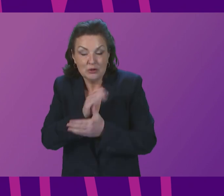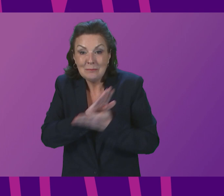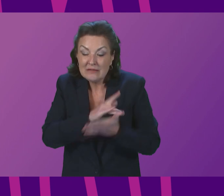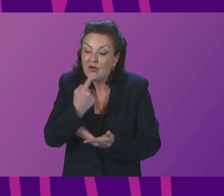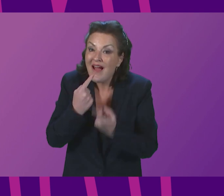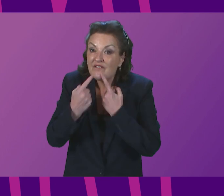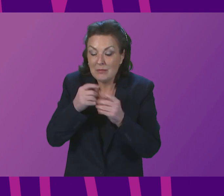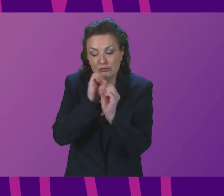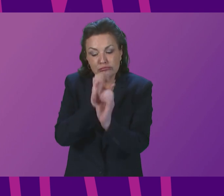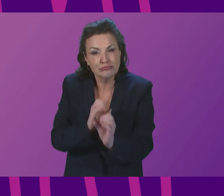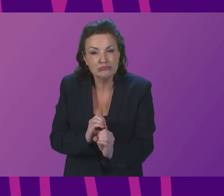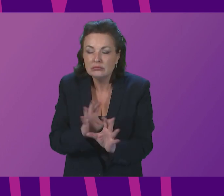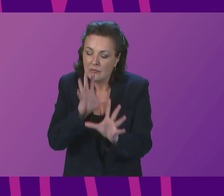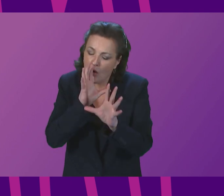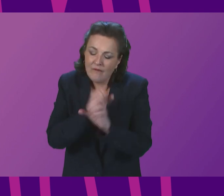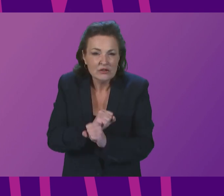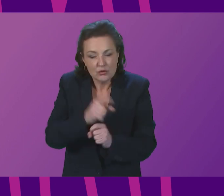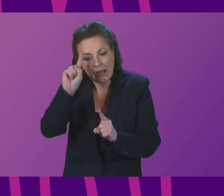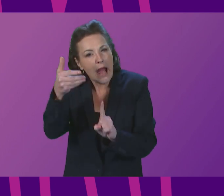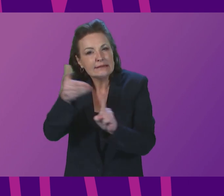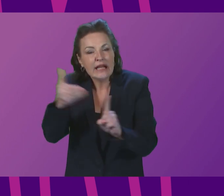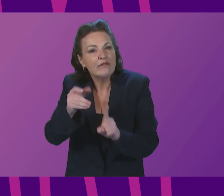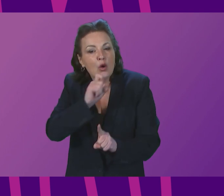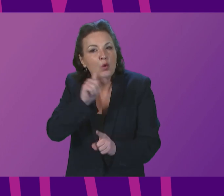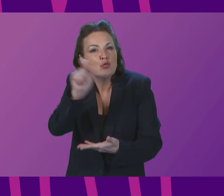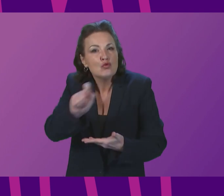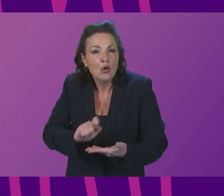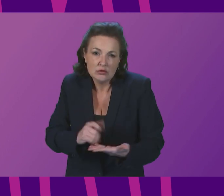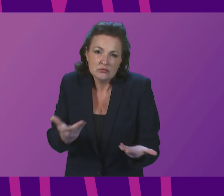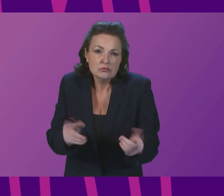not be identifiable from their responses? That is a really important issue.